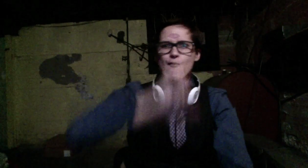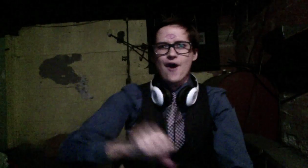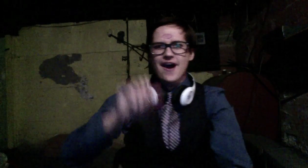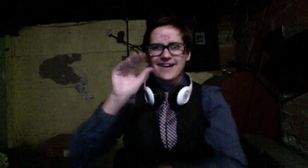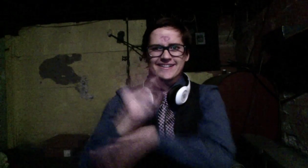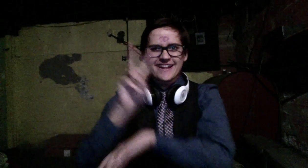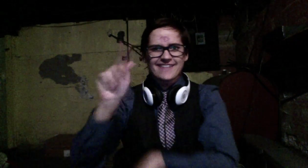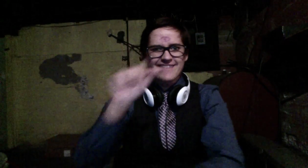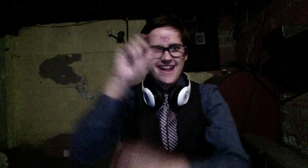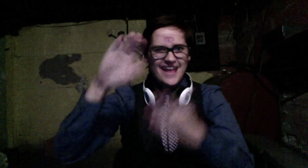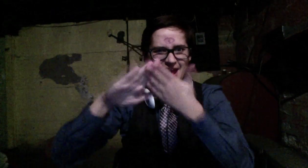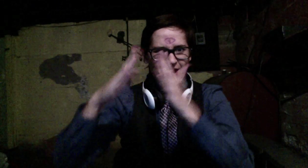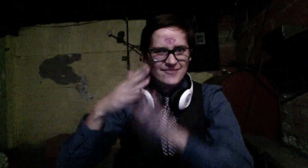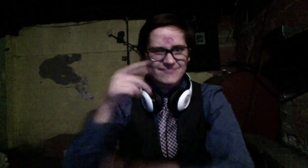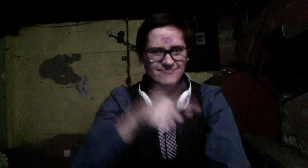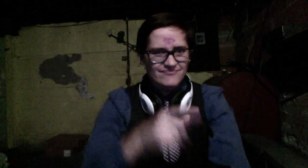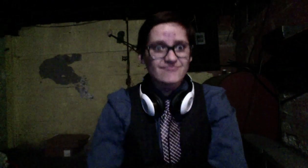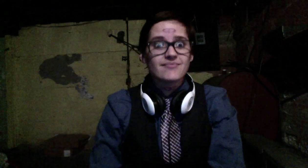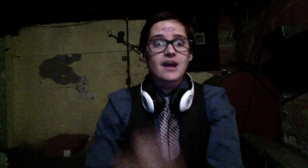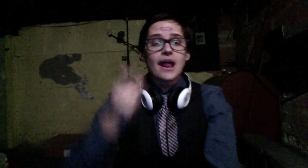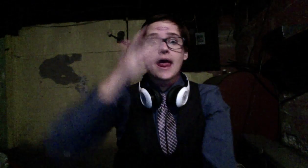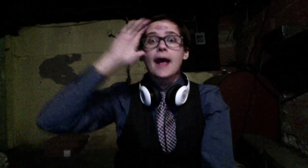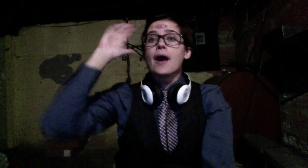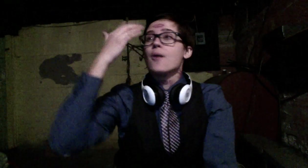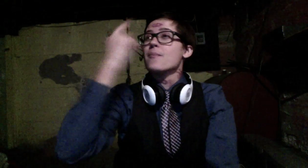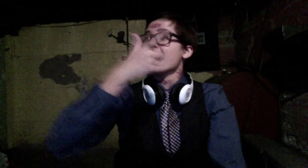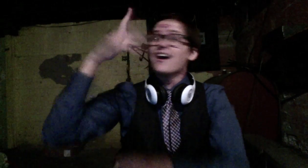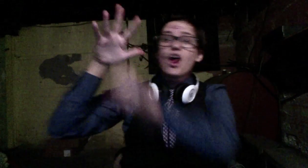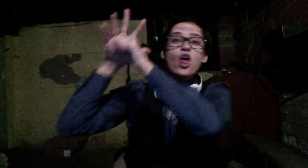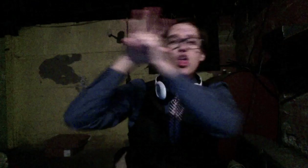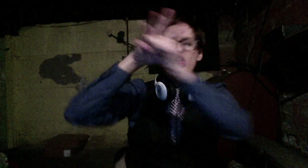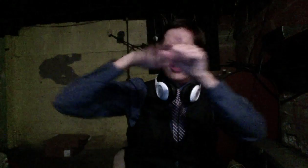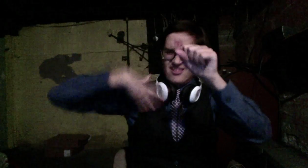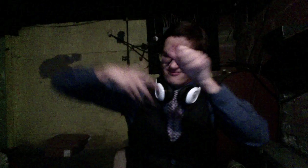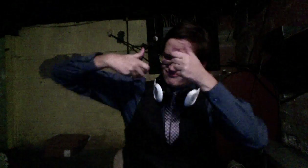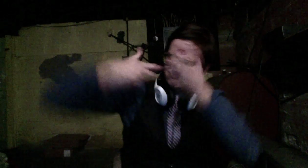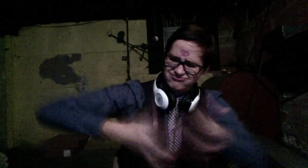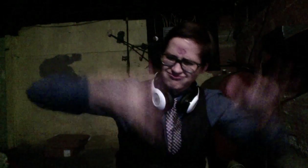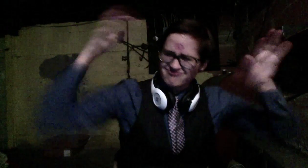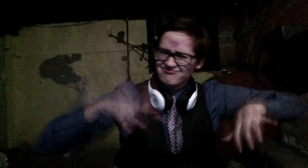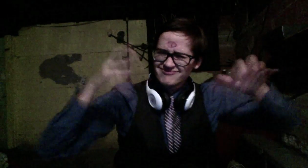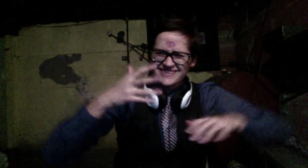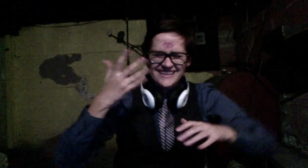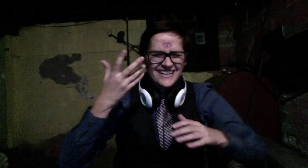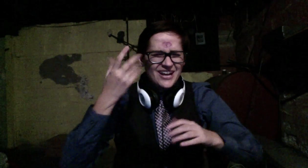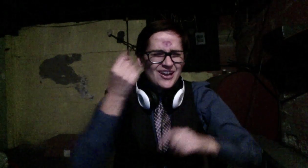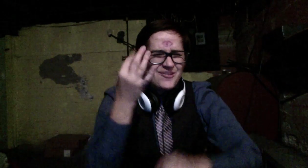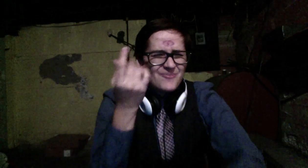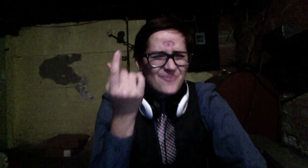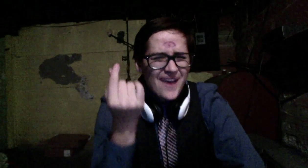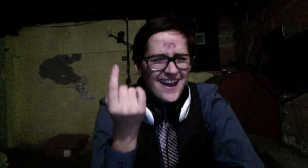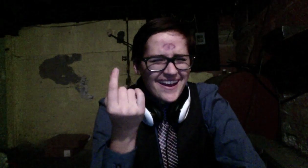OLD NIGHT V-A-L-E TOWN THERE SEEM GLOWCLOUD POUR RAIN OF WHAT...